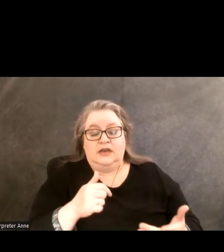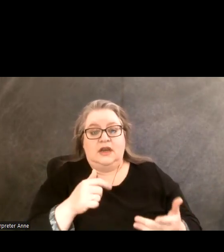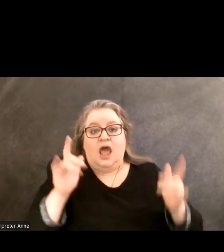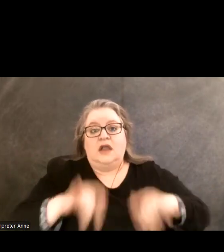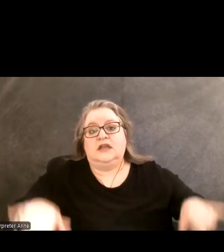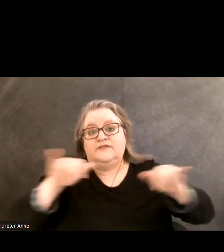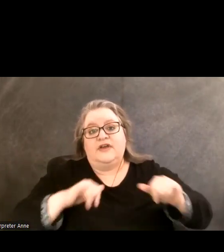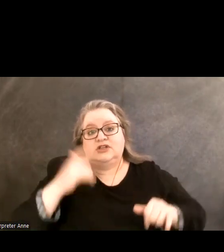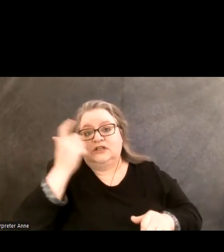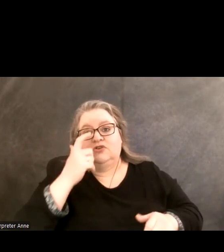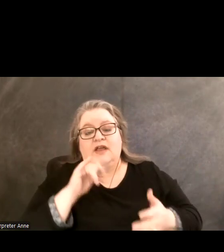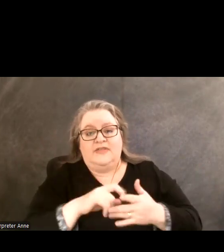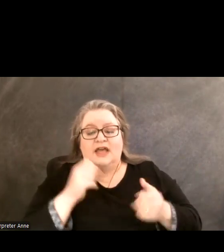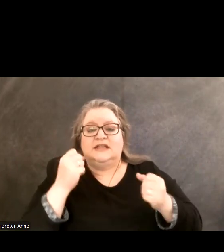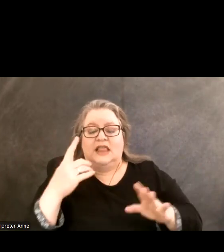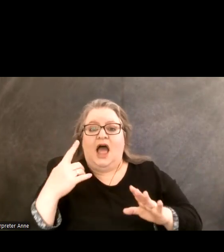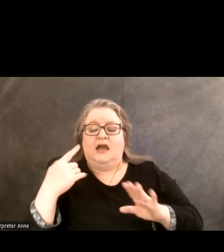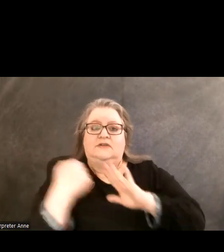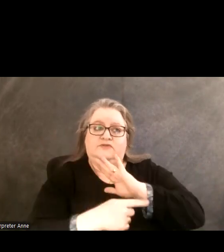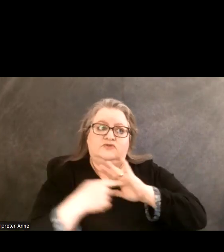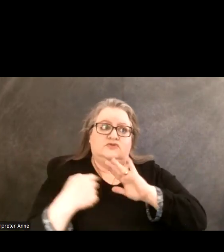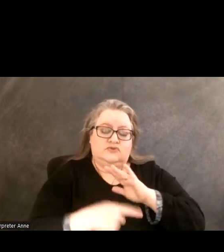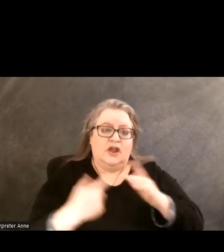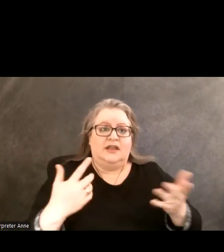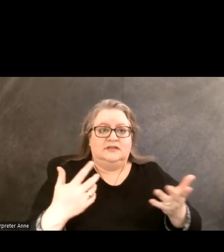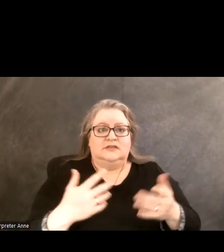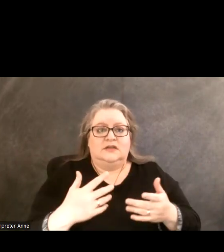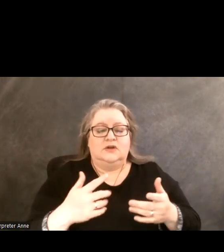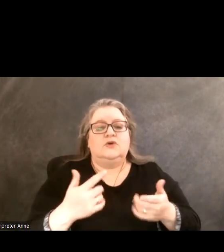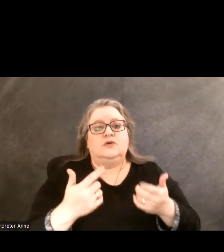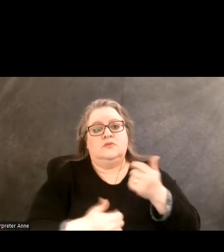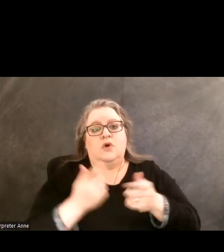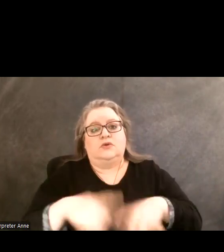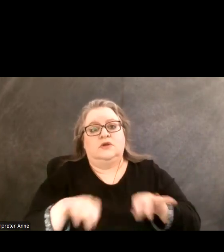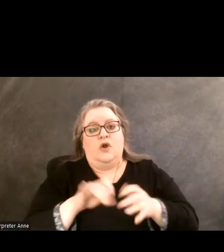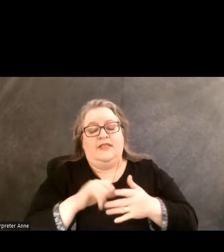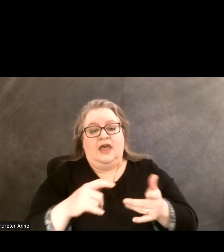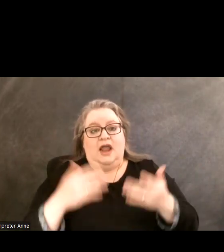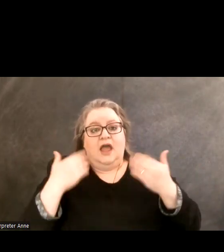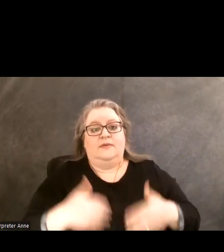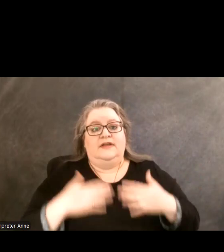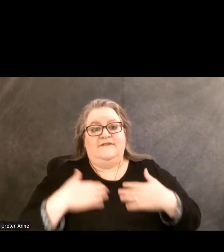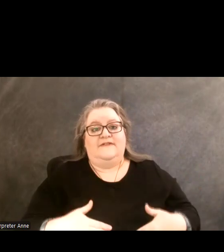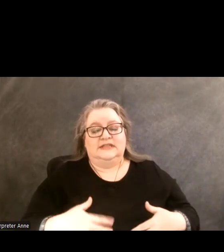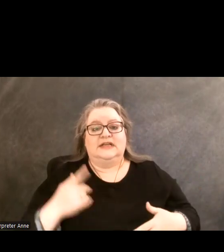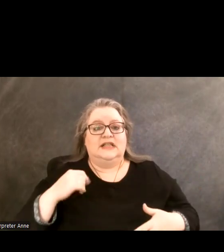that's a lot of strikes to deal with with the biggest one being that I'm literally physically barred from / of the